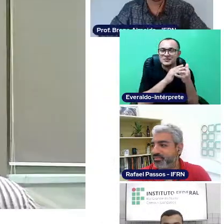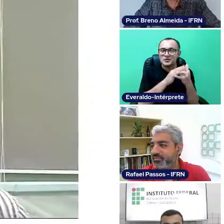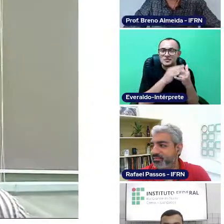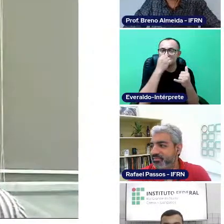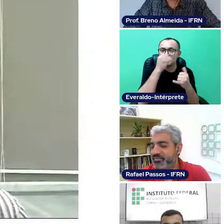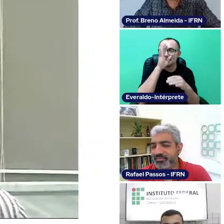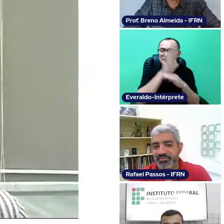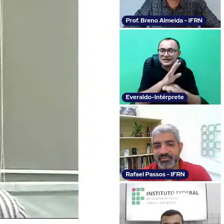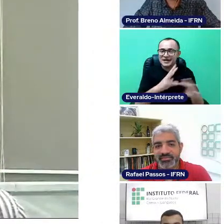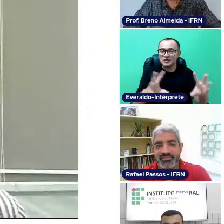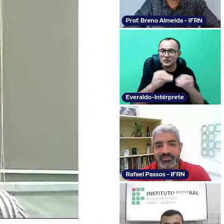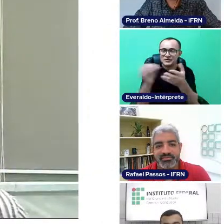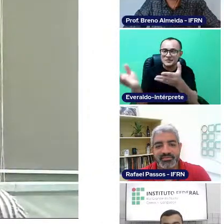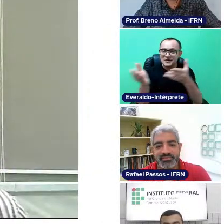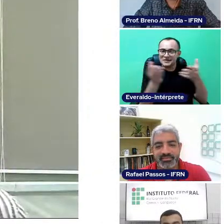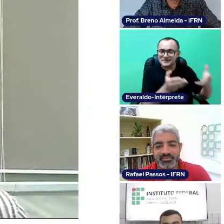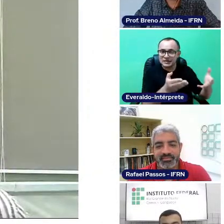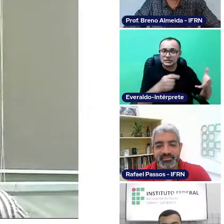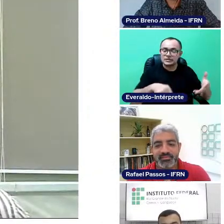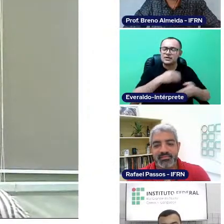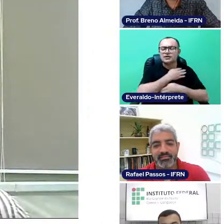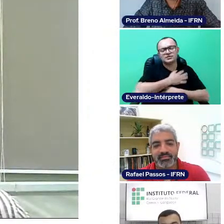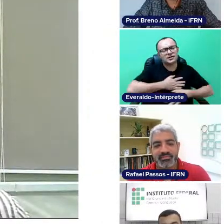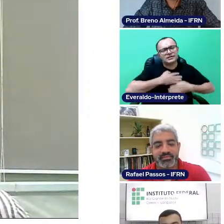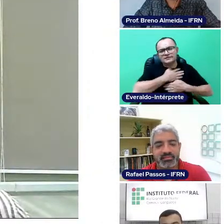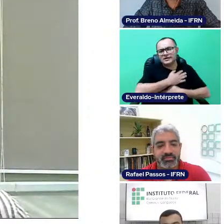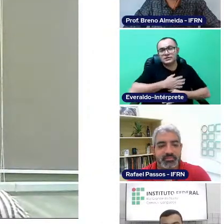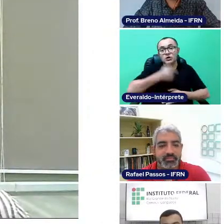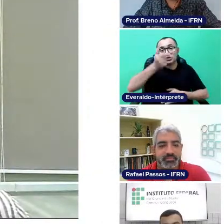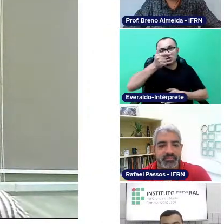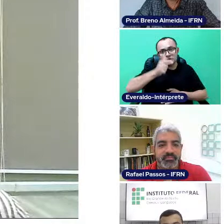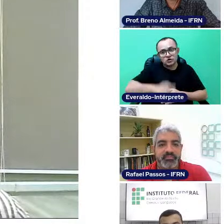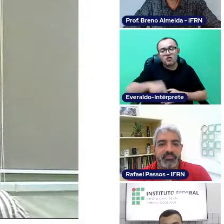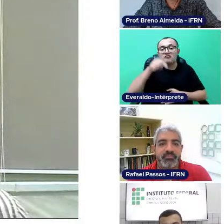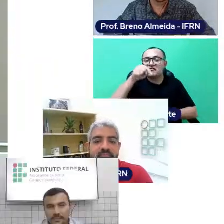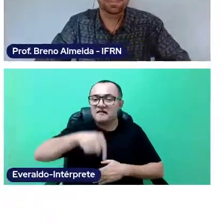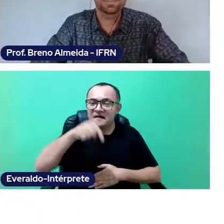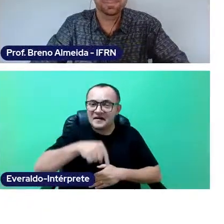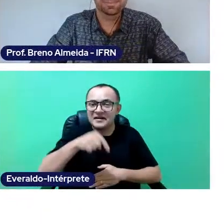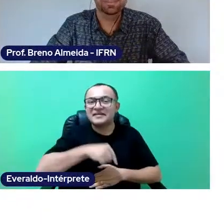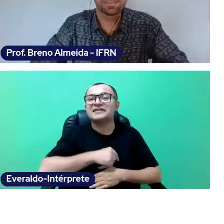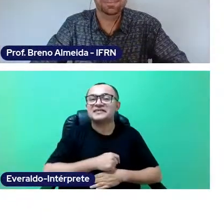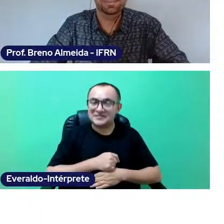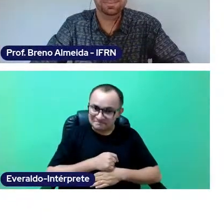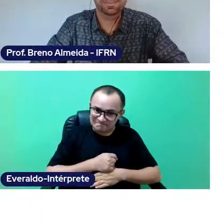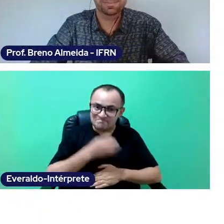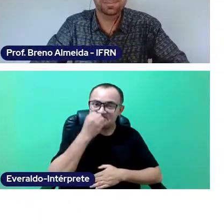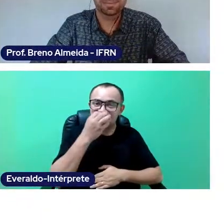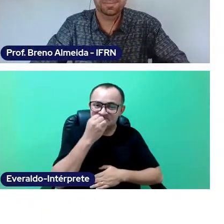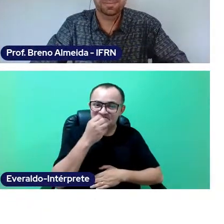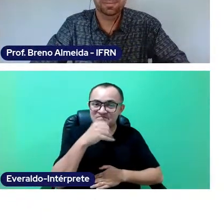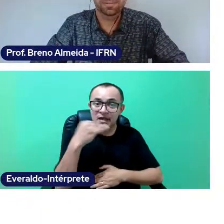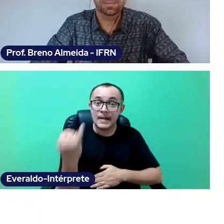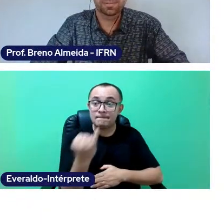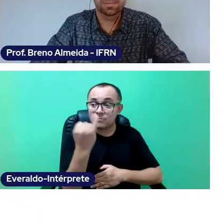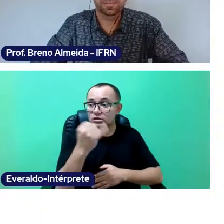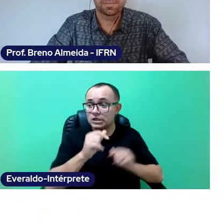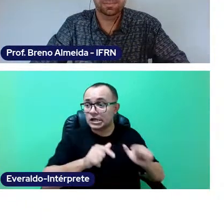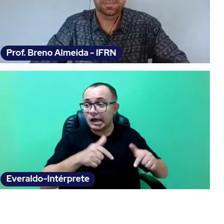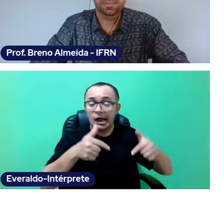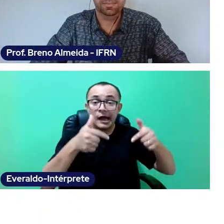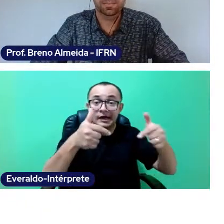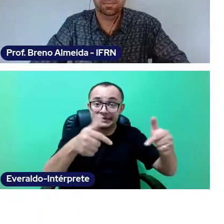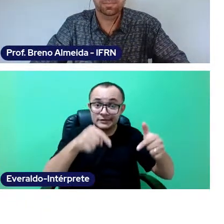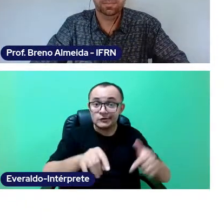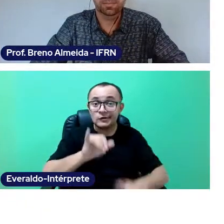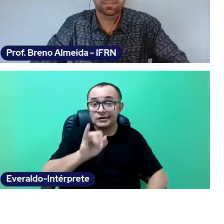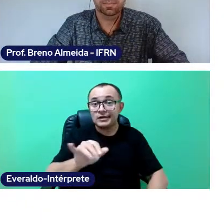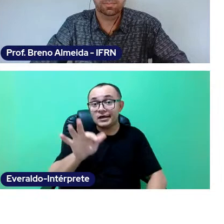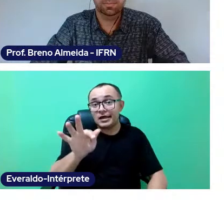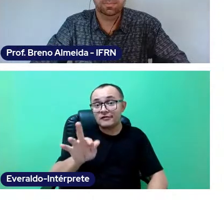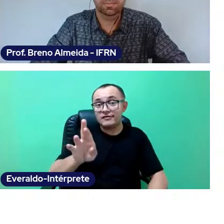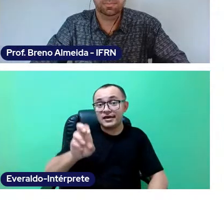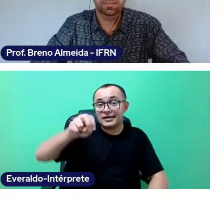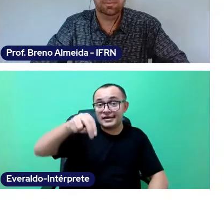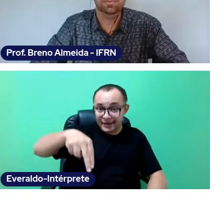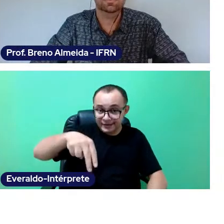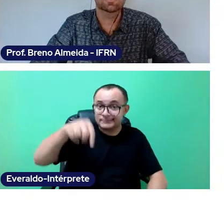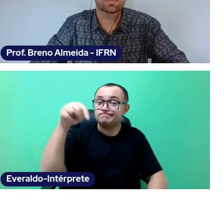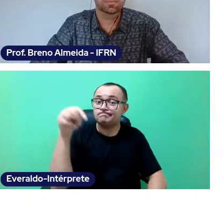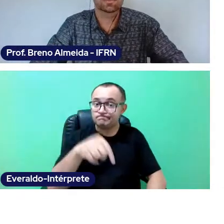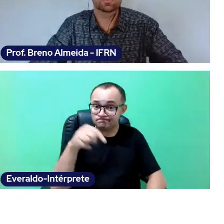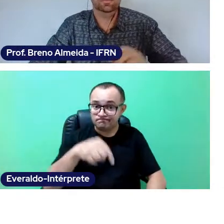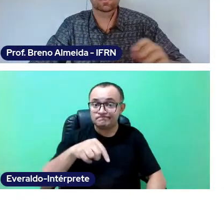I want to express my satisfaction to be here once more, present with you in this important project that has been organized by Campus Ipanguaçu